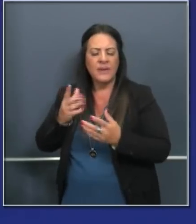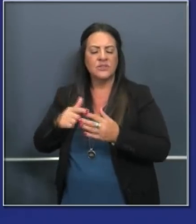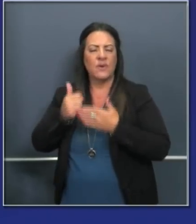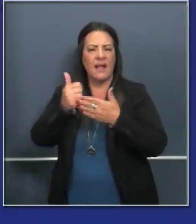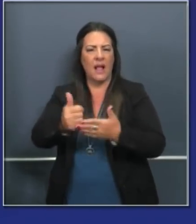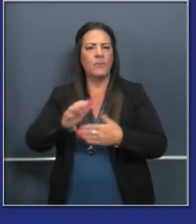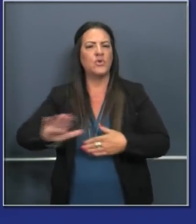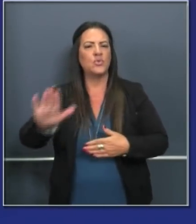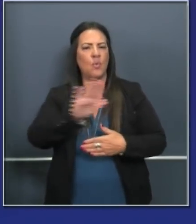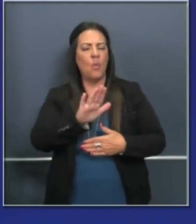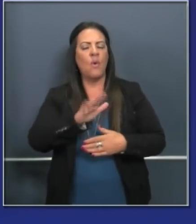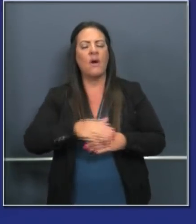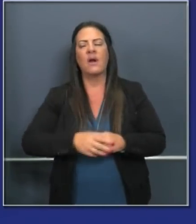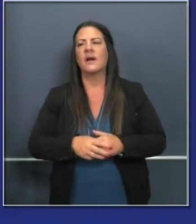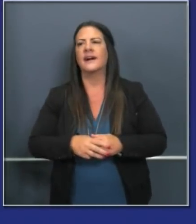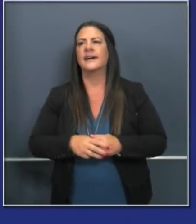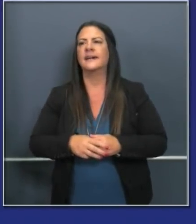ARE USING THIS INFORMATION ON